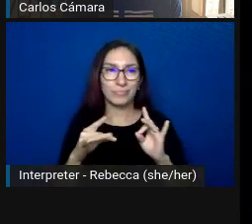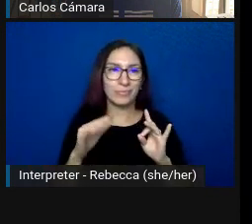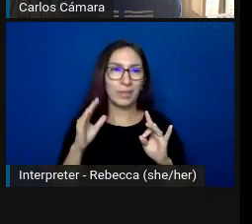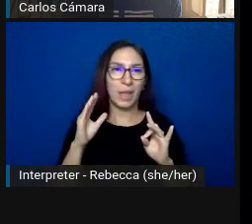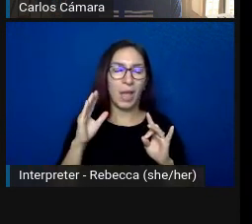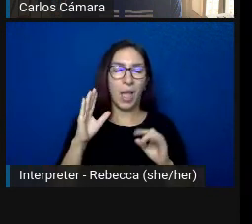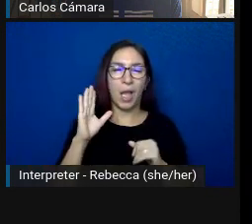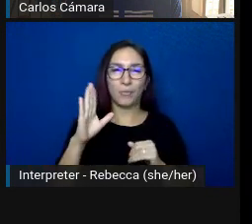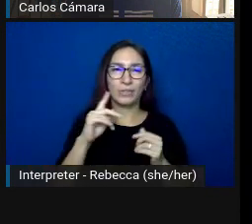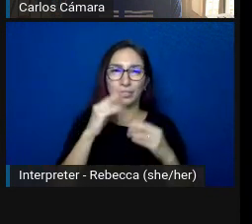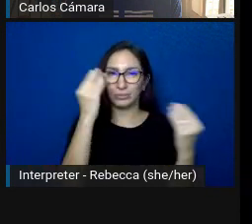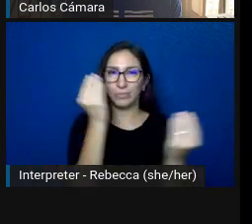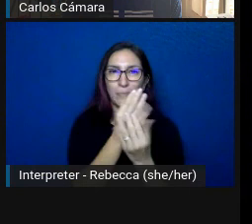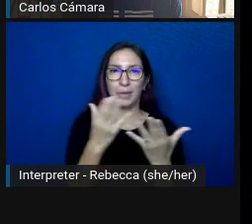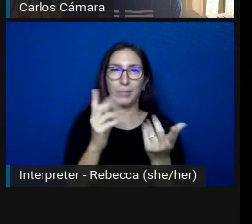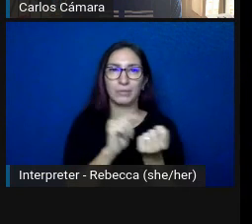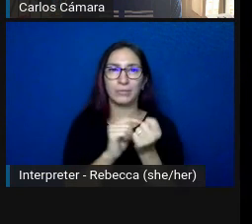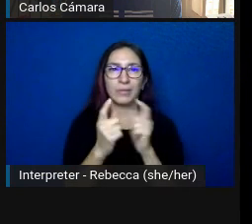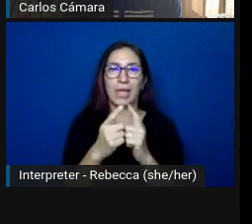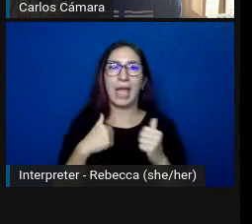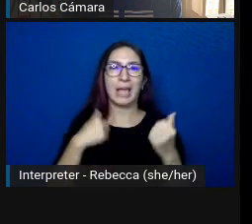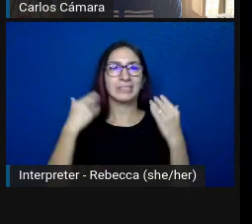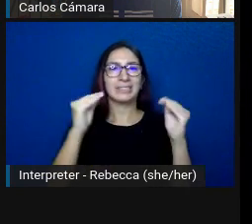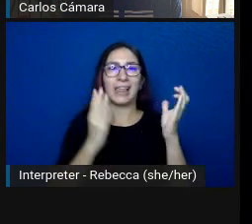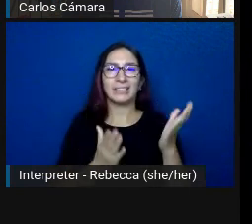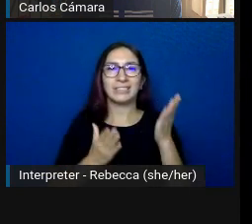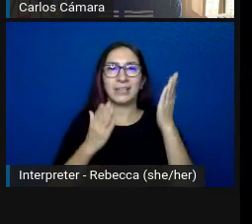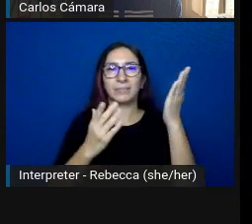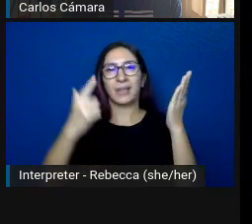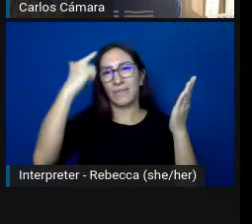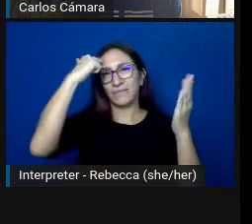I sell tips and for me, I don't have.